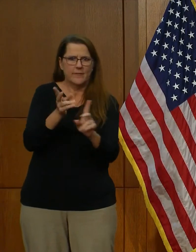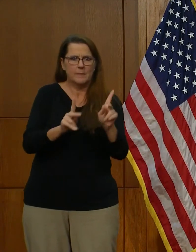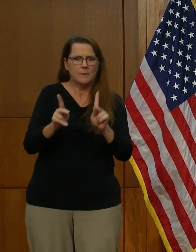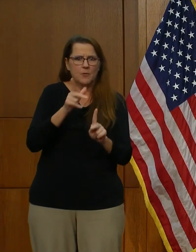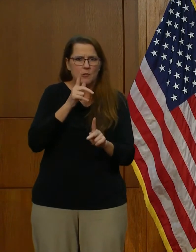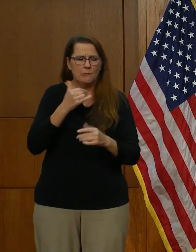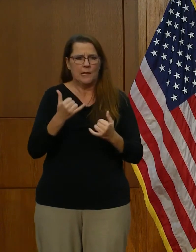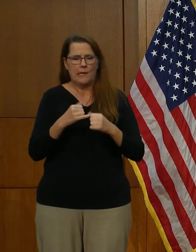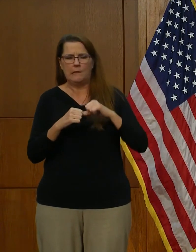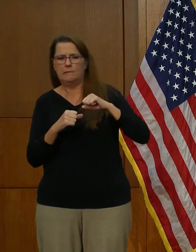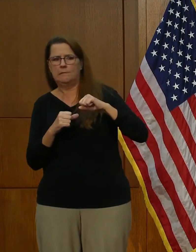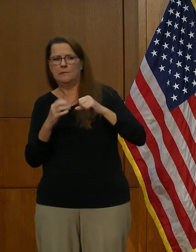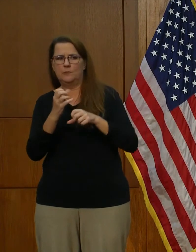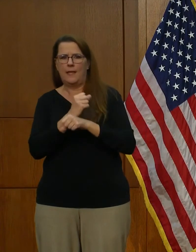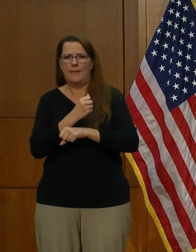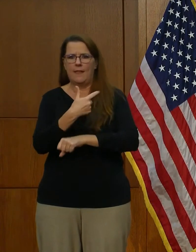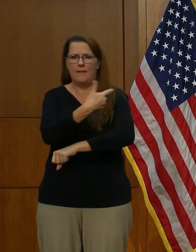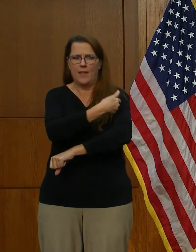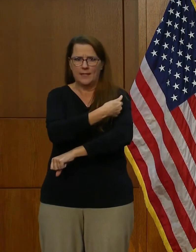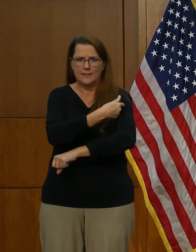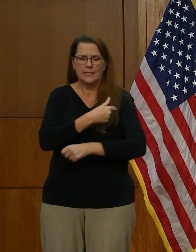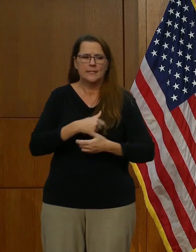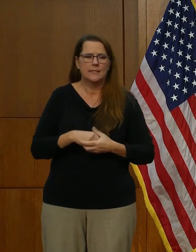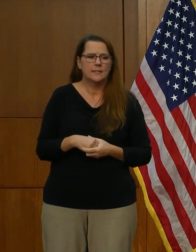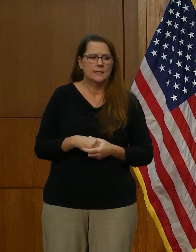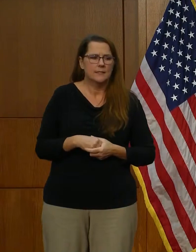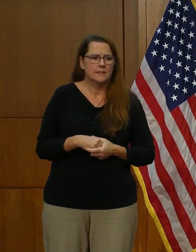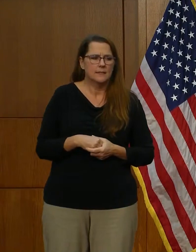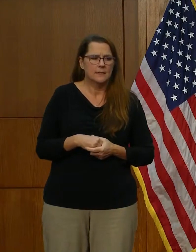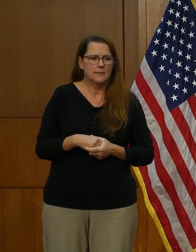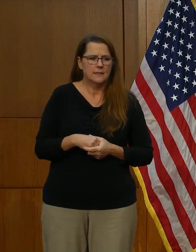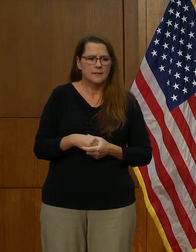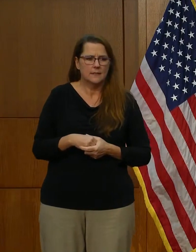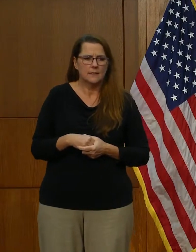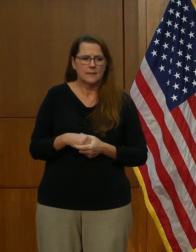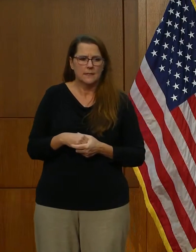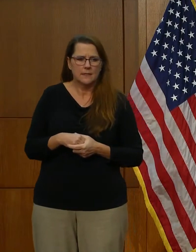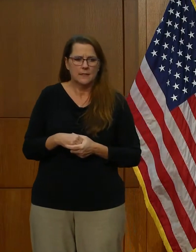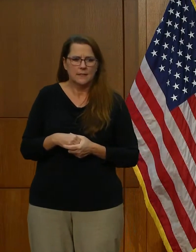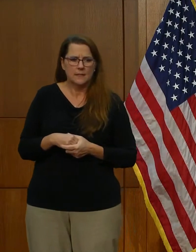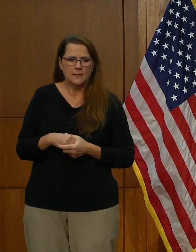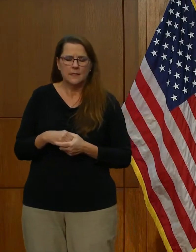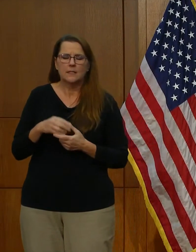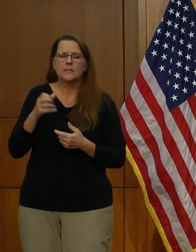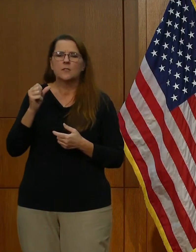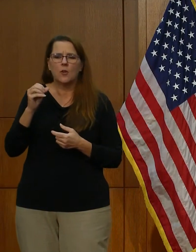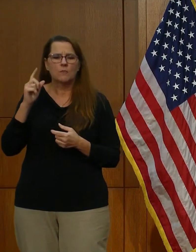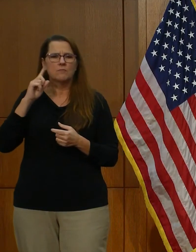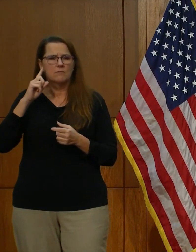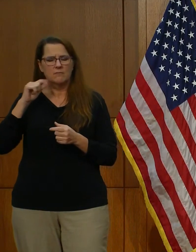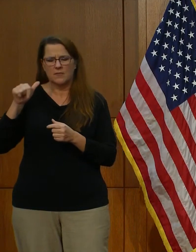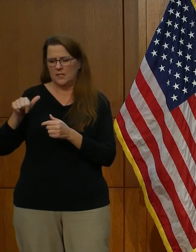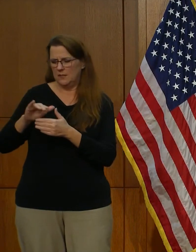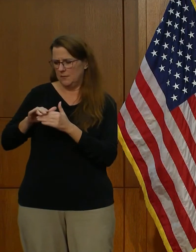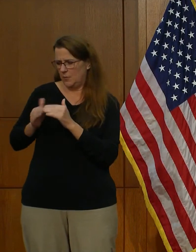EDUCATE AND TALK TO PEOPLE WHO ARE RELUCTANT TO GET TO THAT TEAM. AND I'M JUST WONDERING